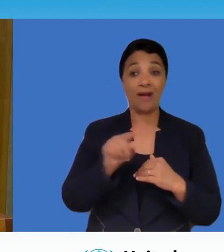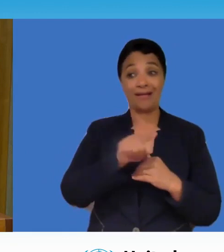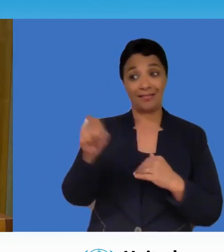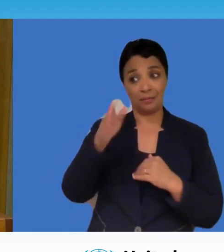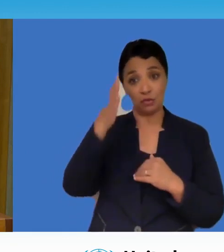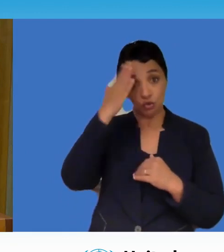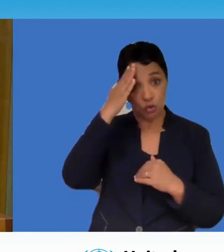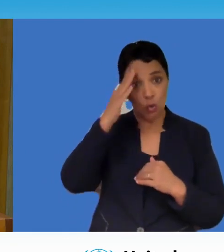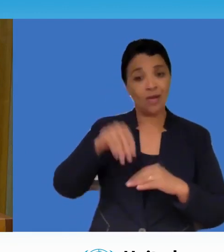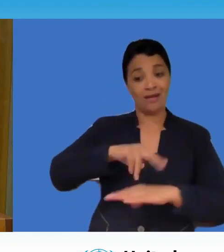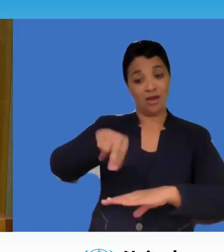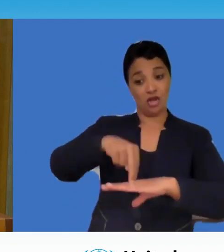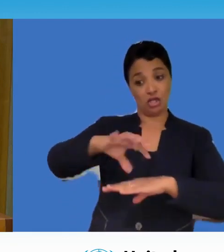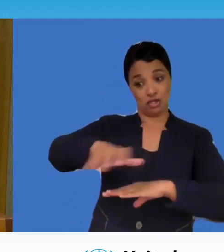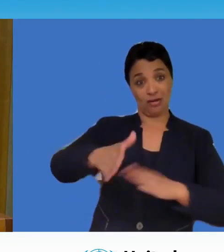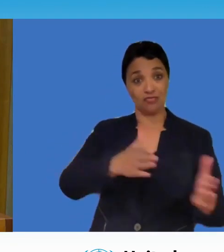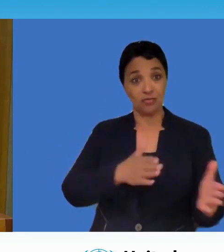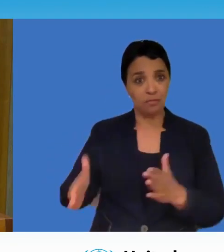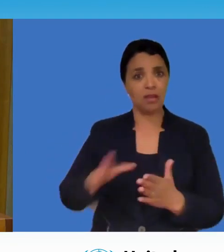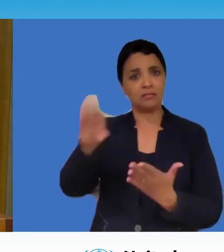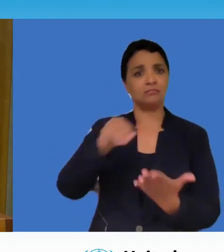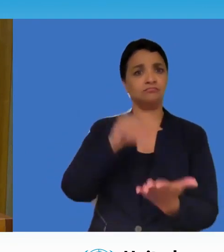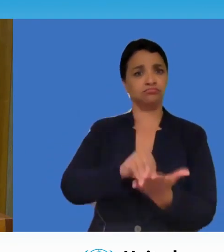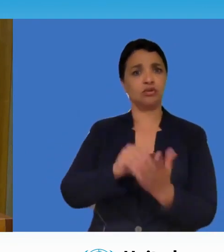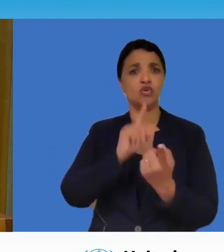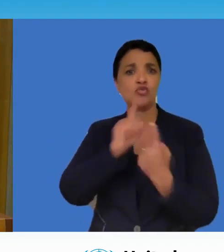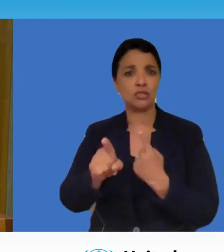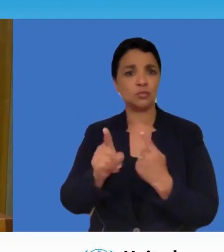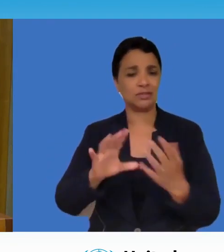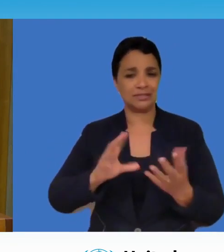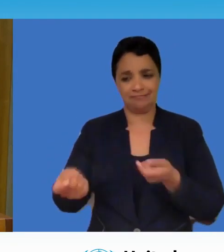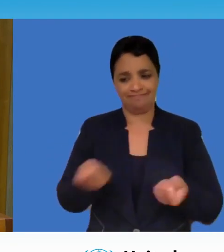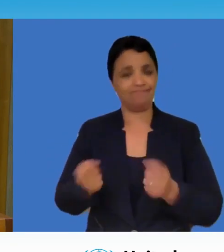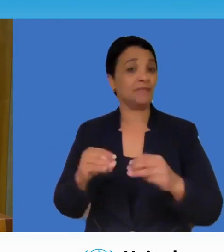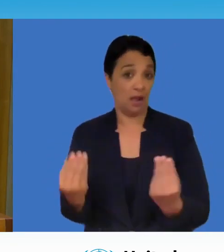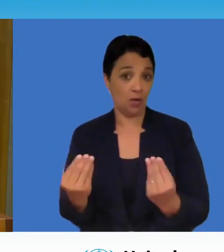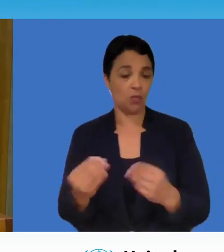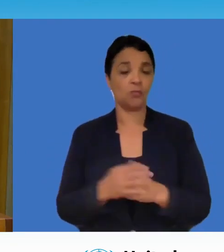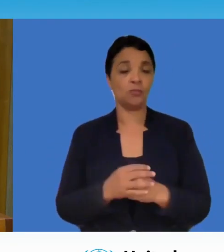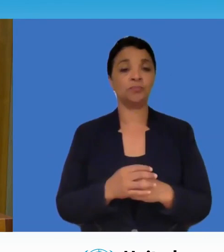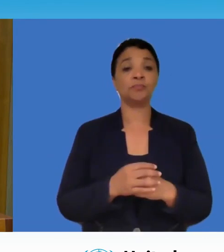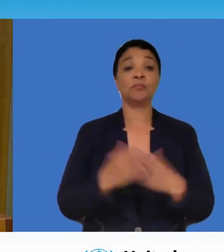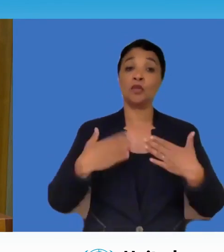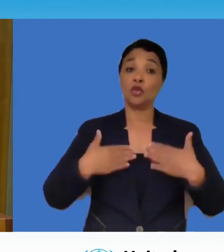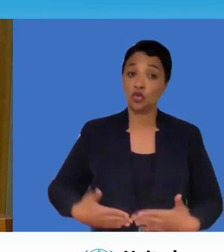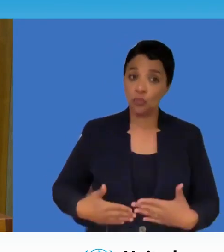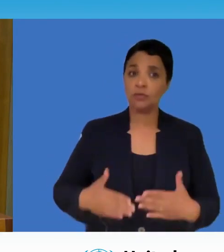are accounted for in National preparedness and response plans humanitarian organizations